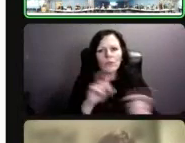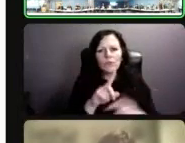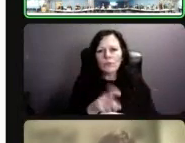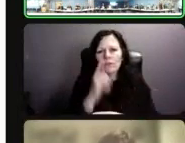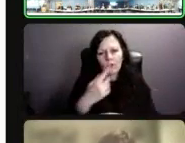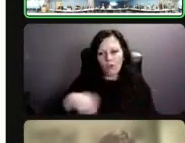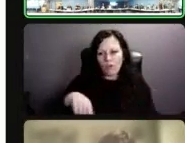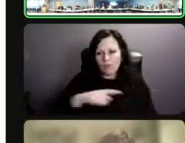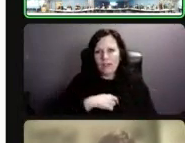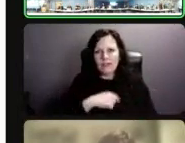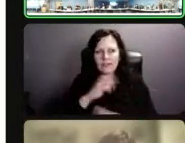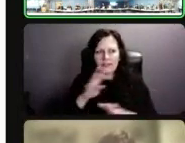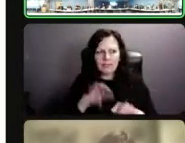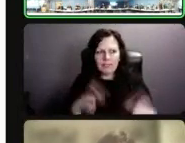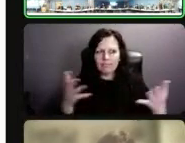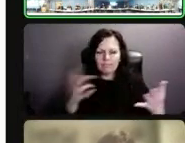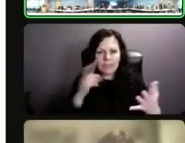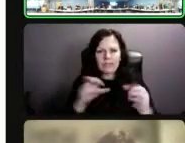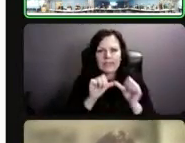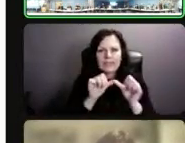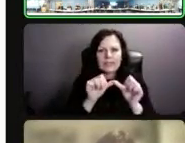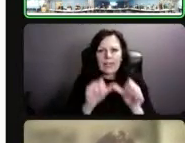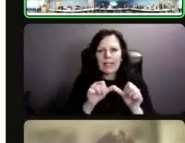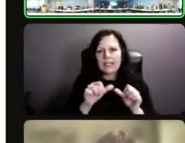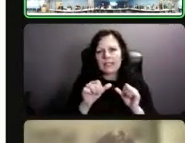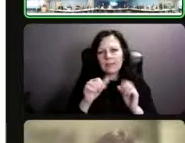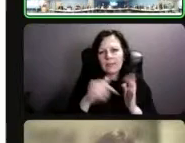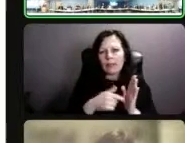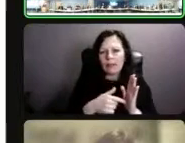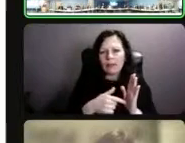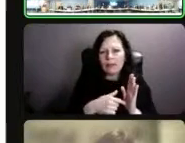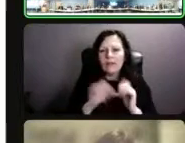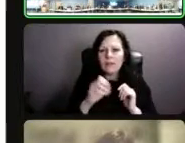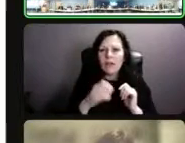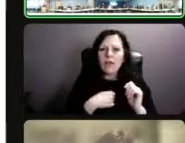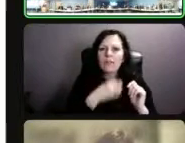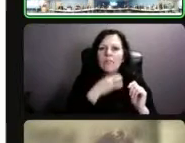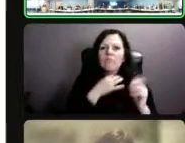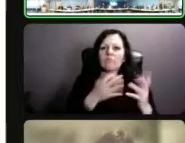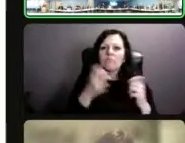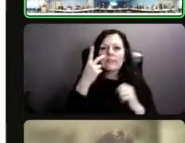IT'S A HUGE PART OF THAT COST.